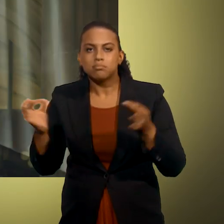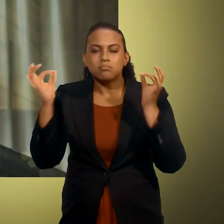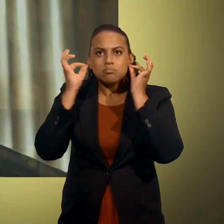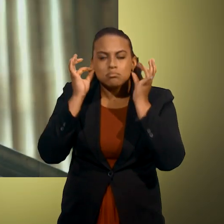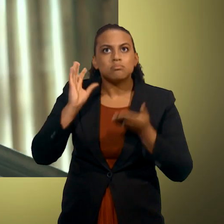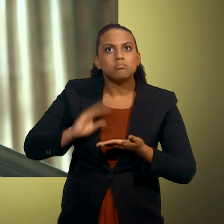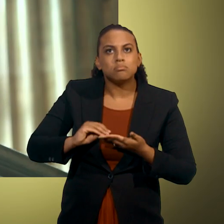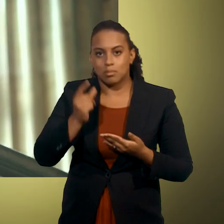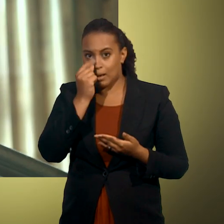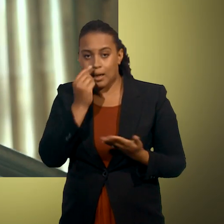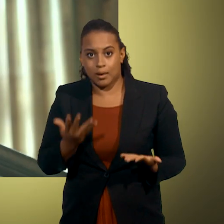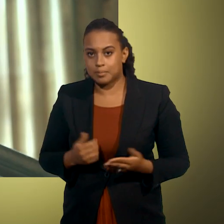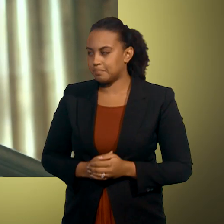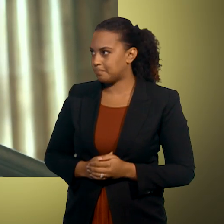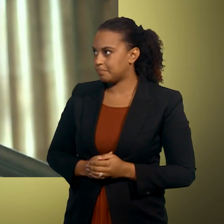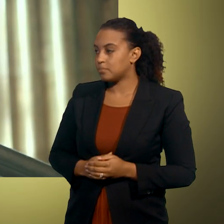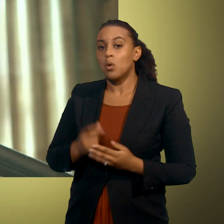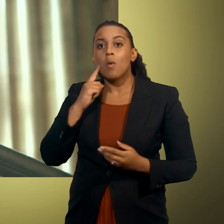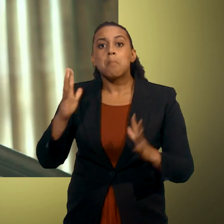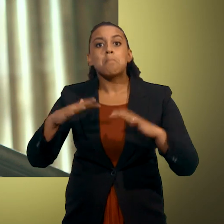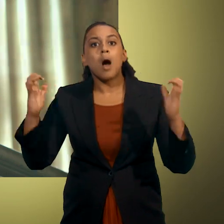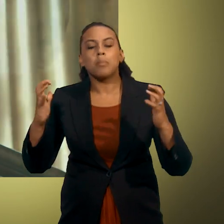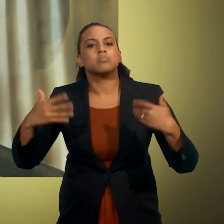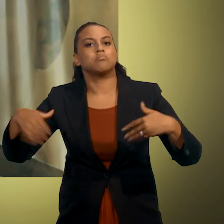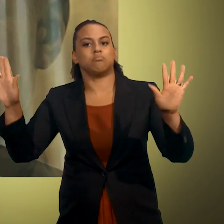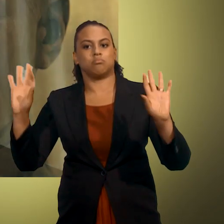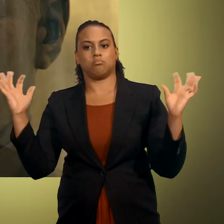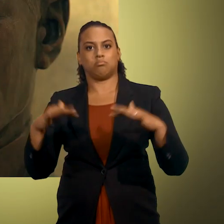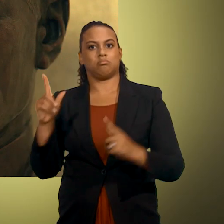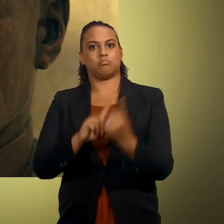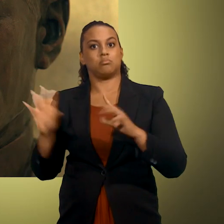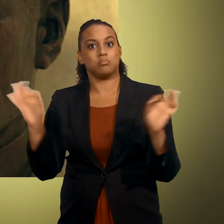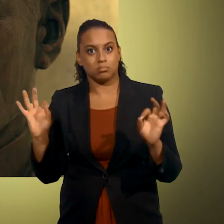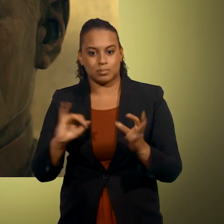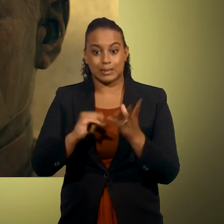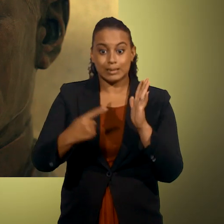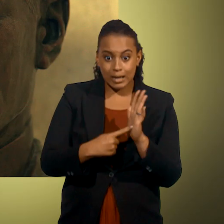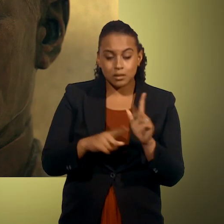is not in session, on Saturdays, and on most weekdays during recess times.